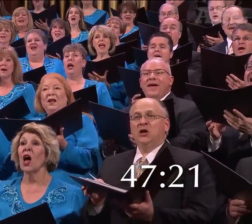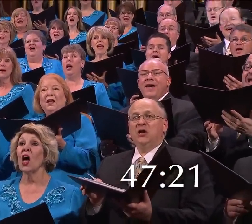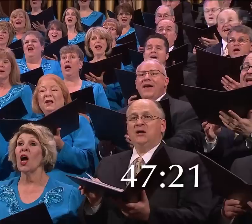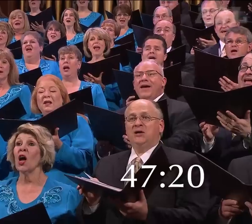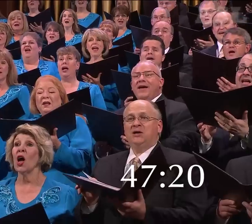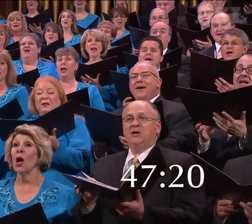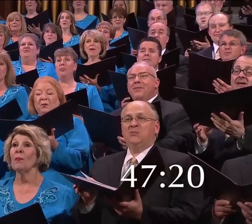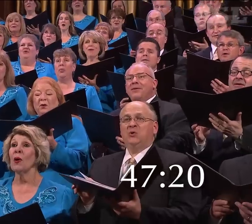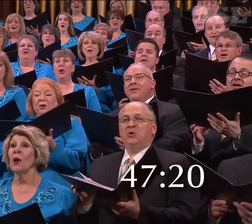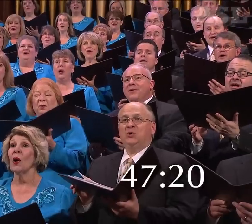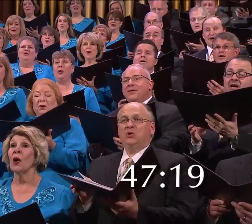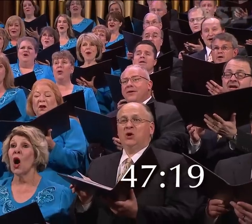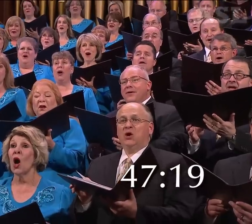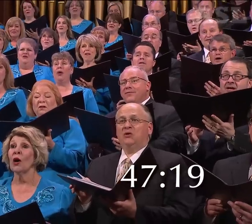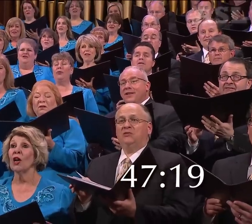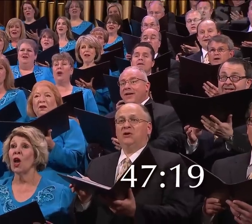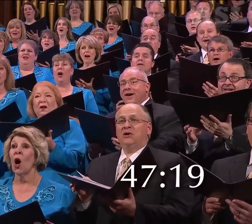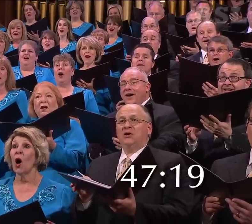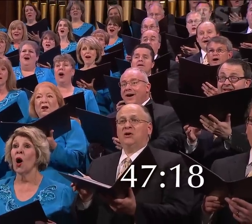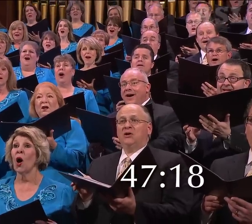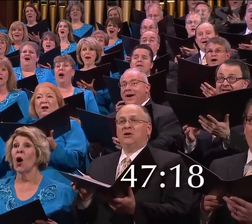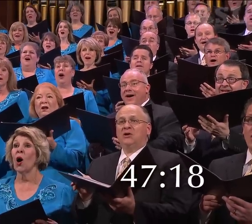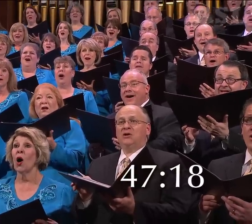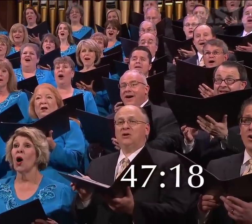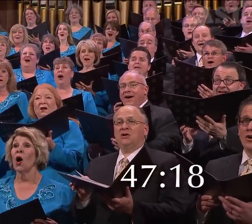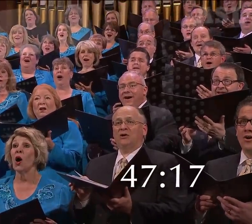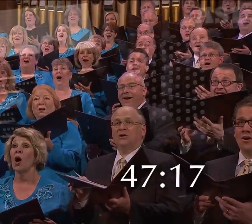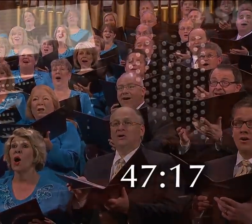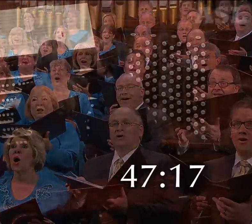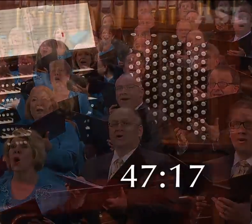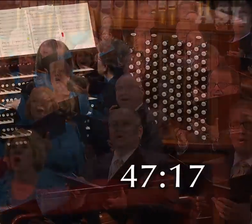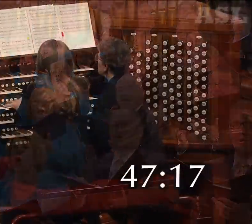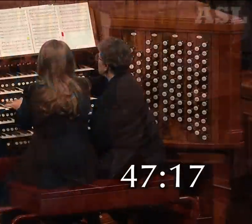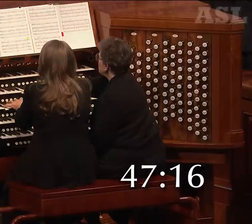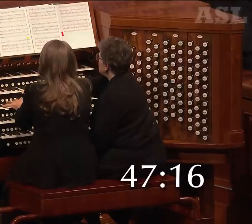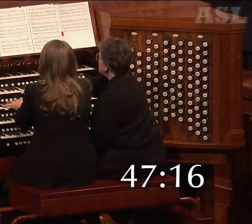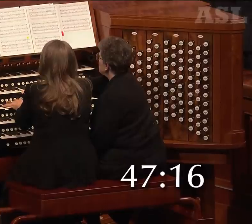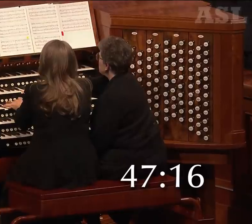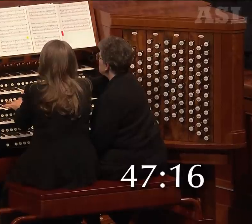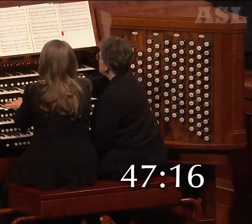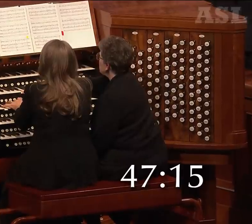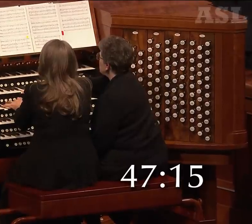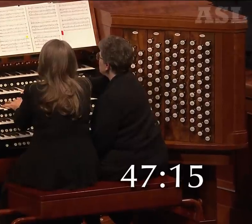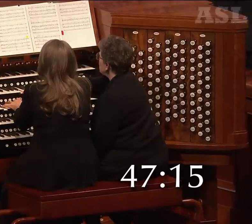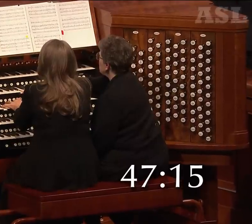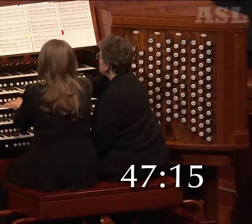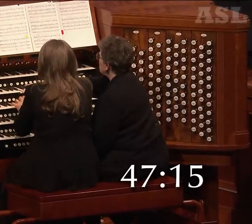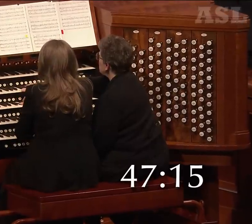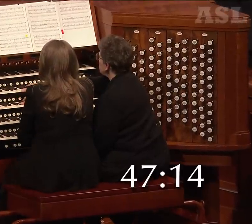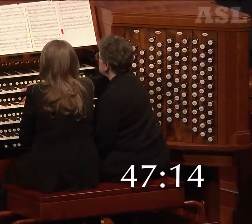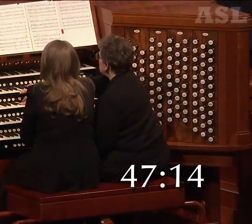THIS IS THE ENGLISH CLOSED CAPTION CHANNEL OF THE CHURCH OF JESUS CHRIST OF LATTER-DAY SAINTS.